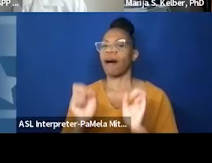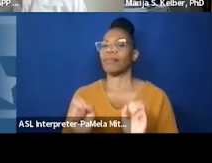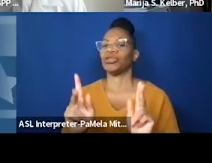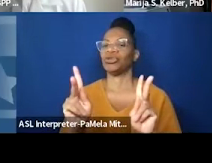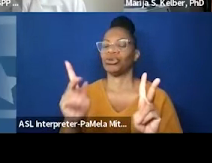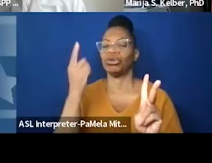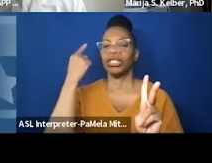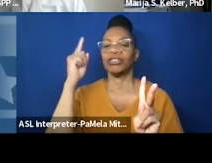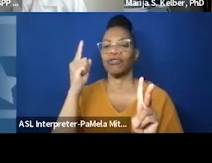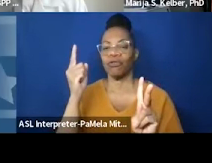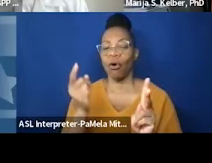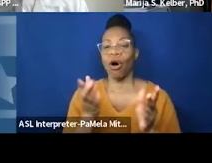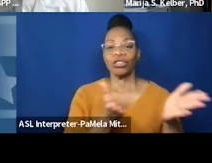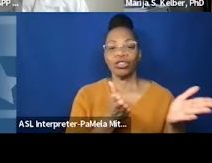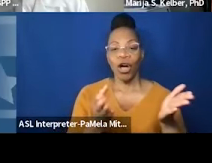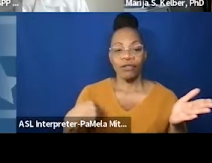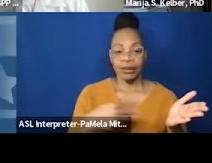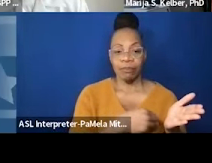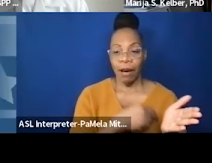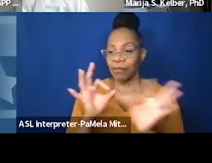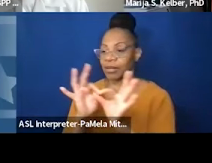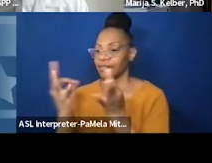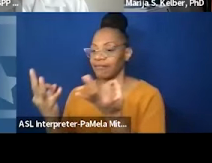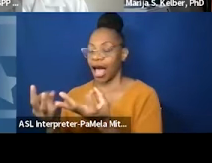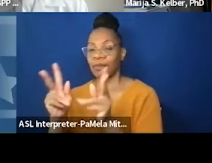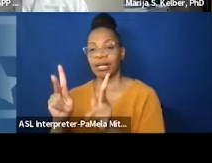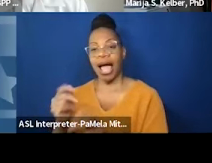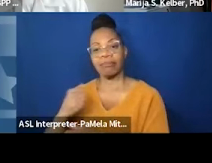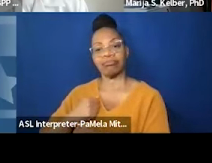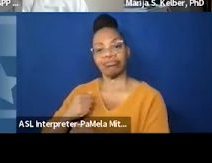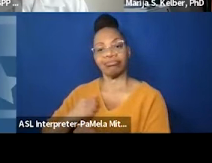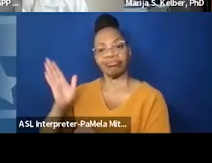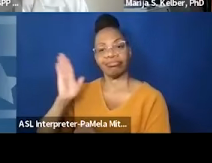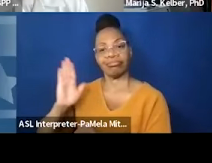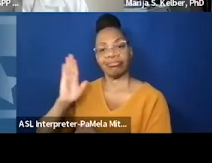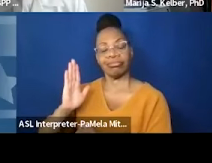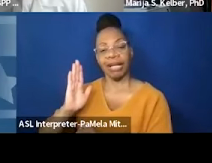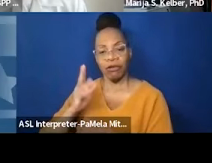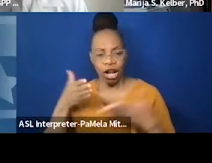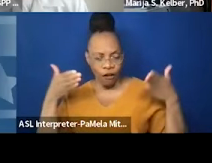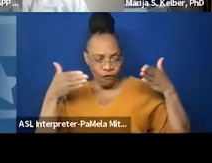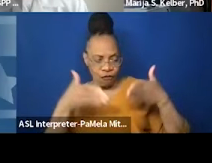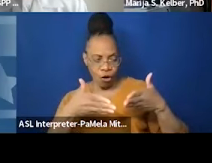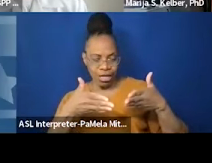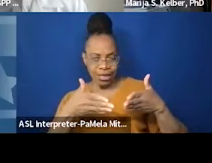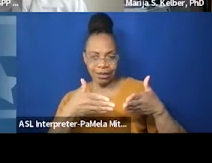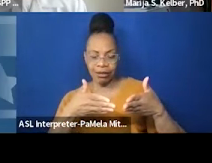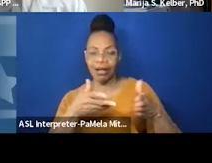their families and veterans. The program really focuses on psychoeducation and on psychoeducation